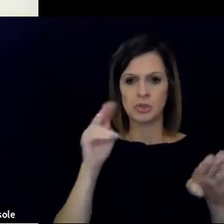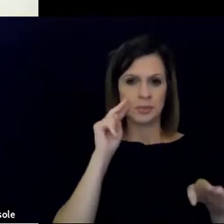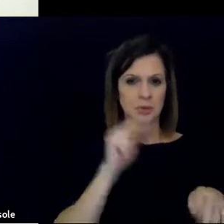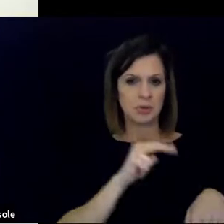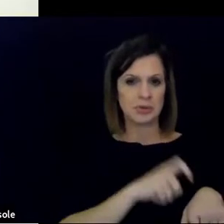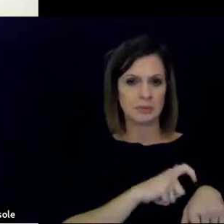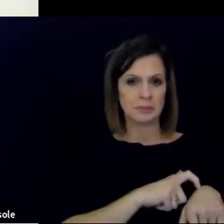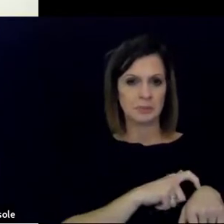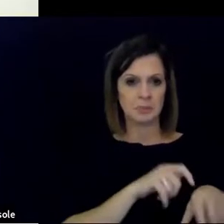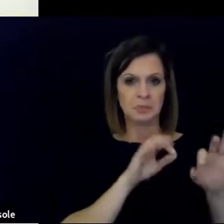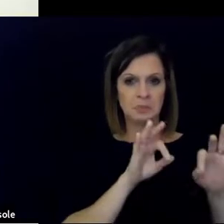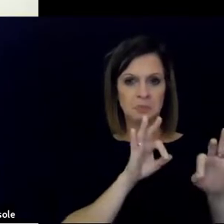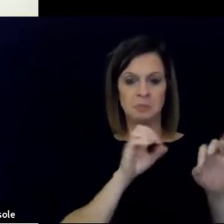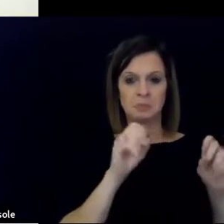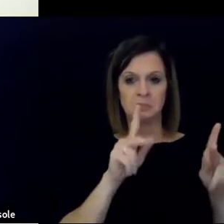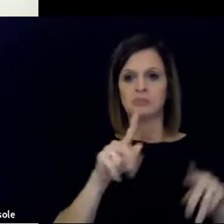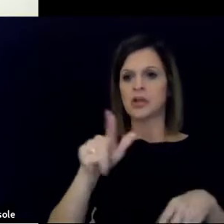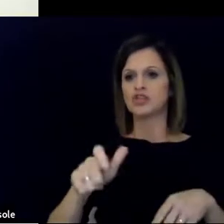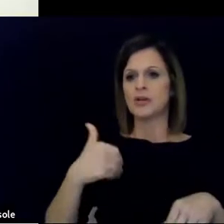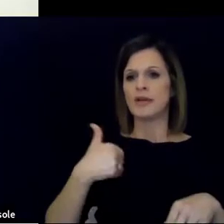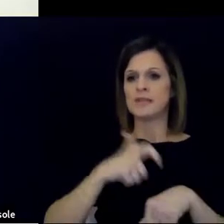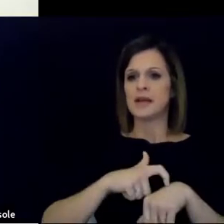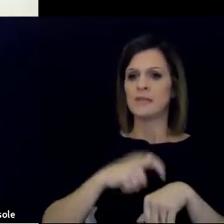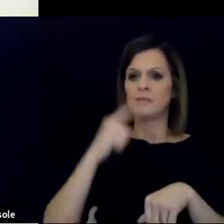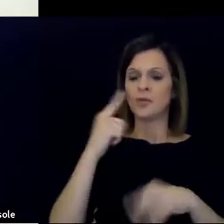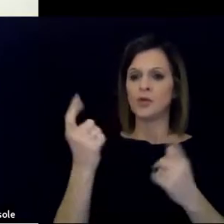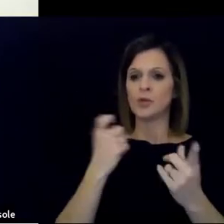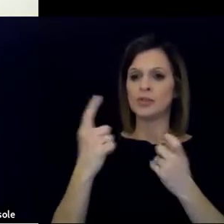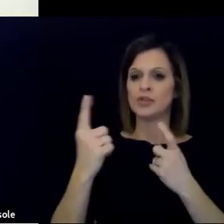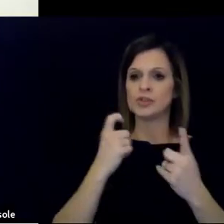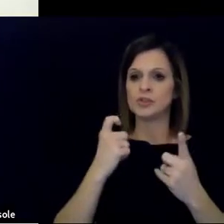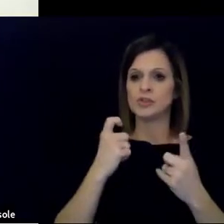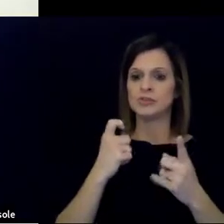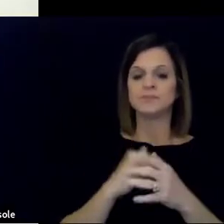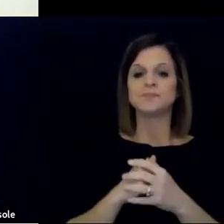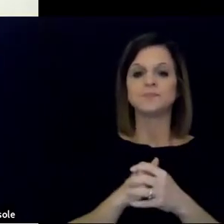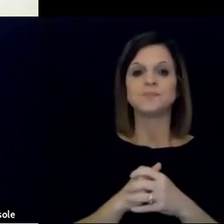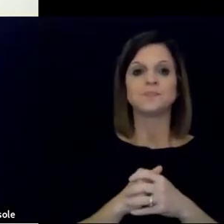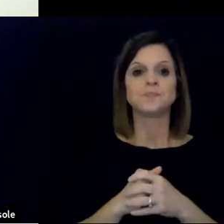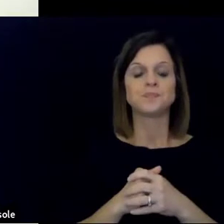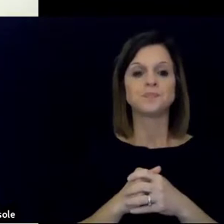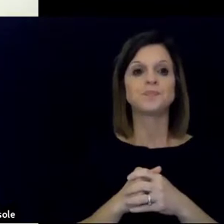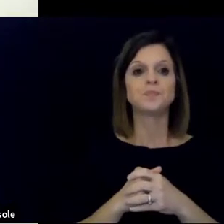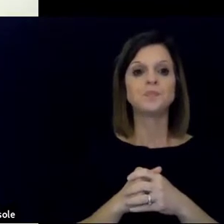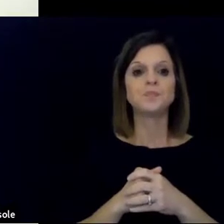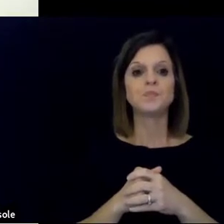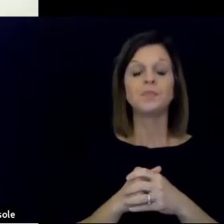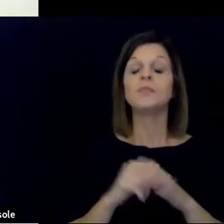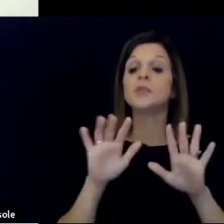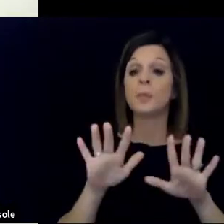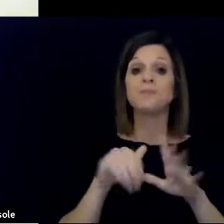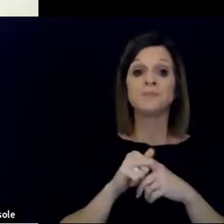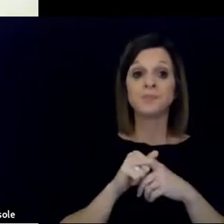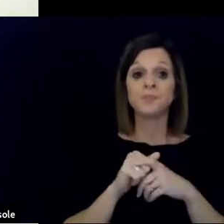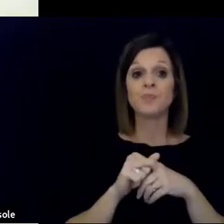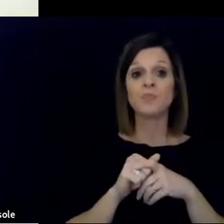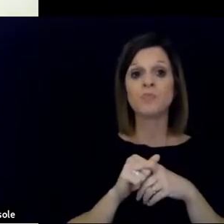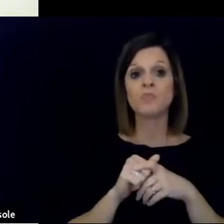Good, I should have time at the end for questions, which I was hoping to do. So it's hard enough to cope with raising a child,